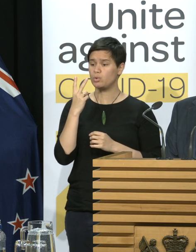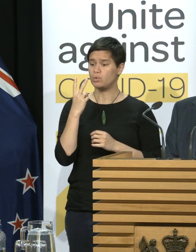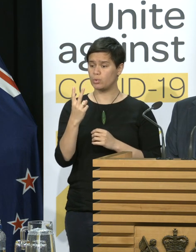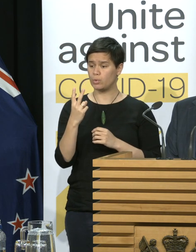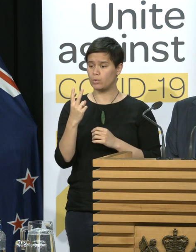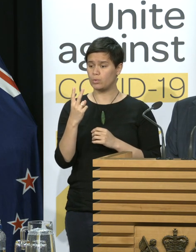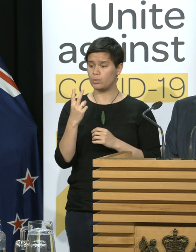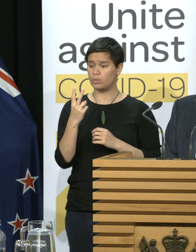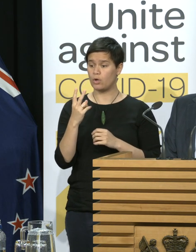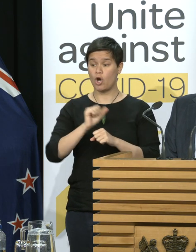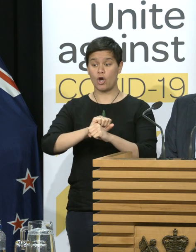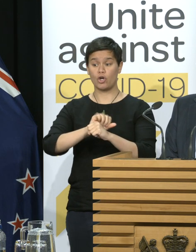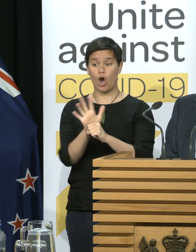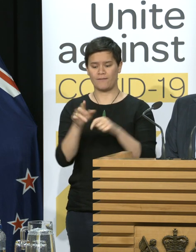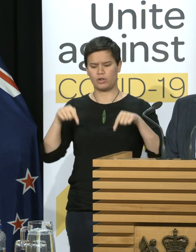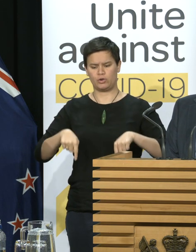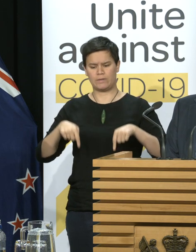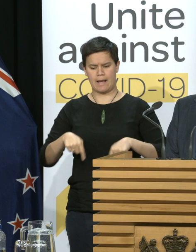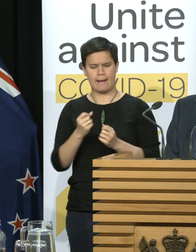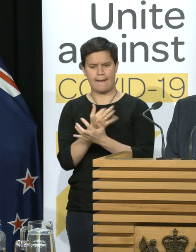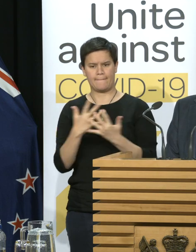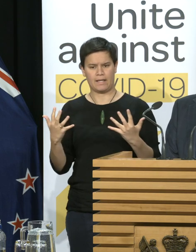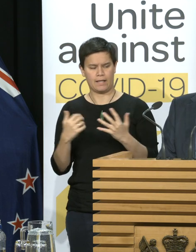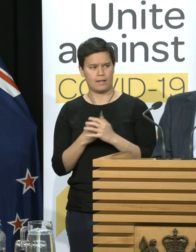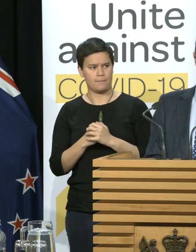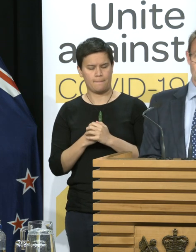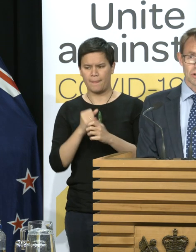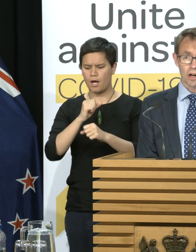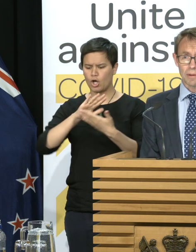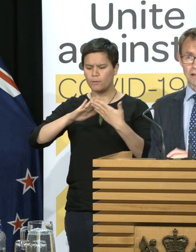safer heading into summer? Yes, indeed. The fact that we haven't had a community case for some time,